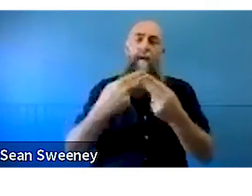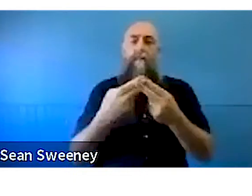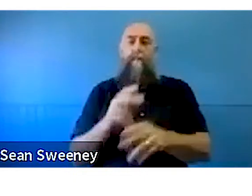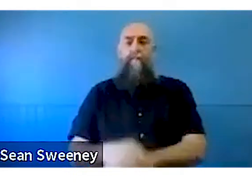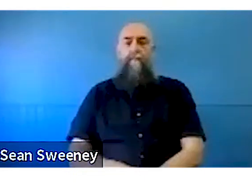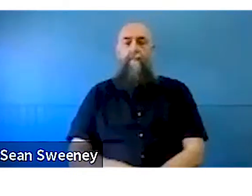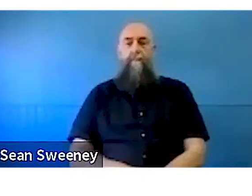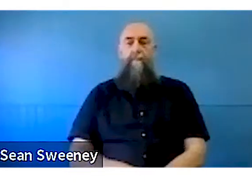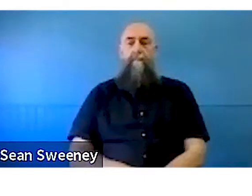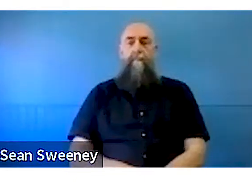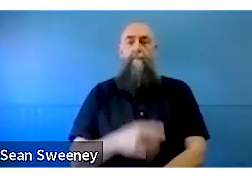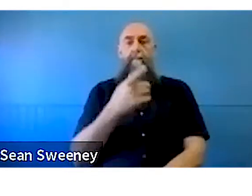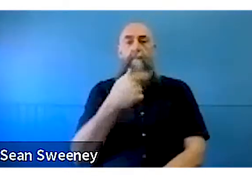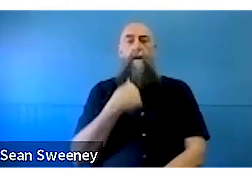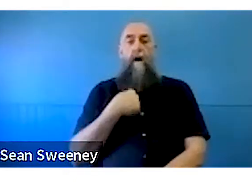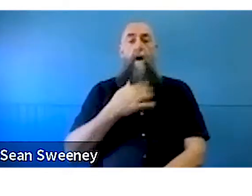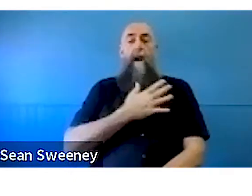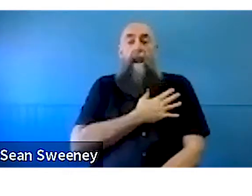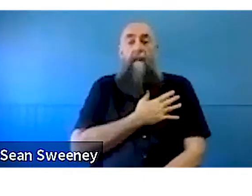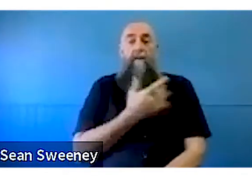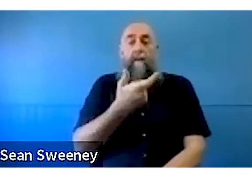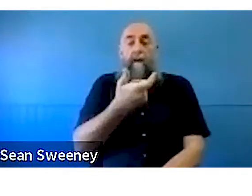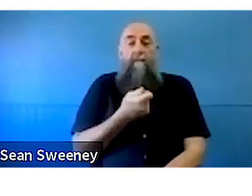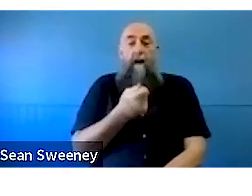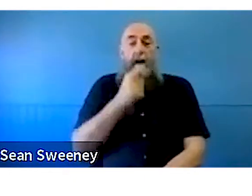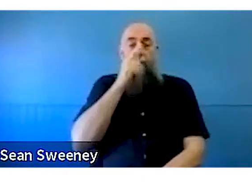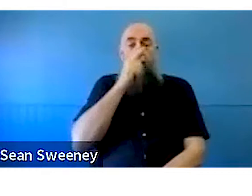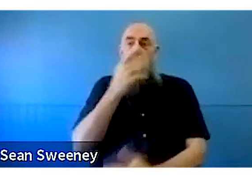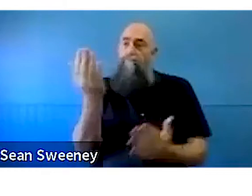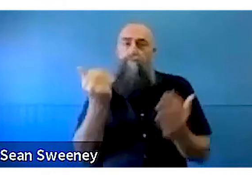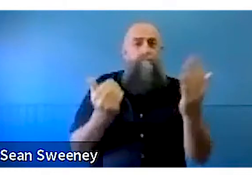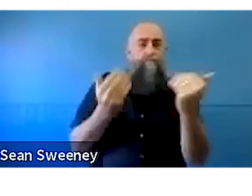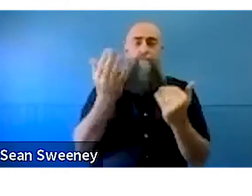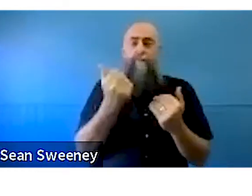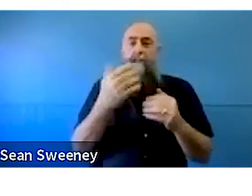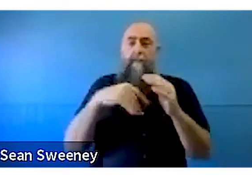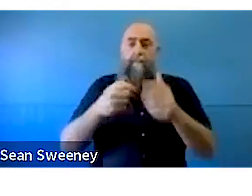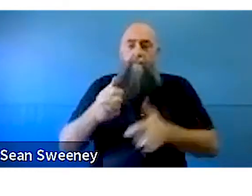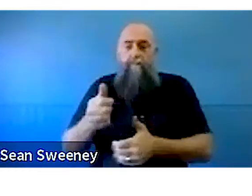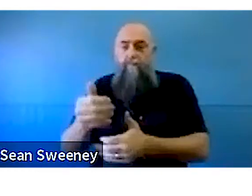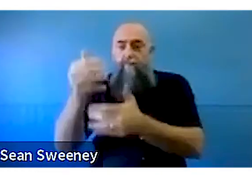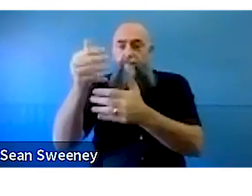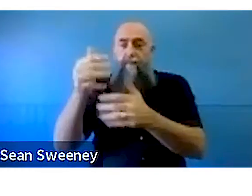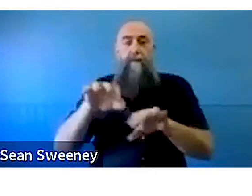I want to invite people in the chat, pay my respects to other